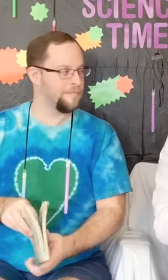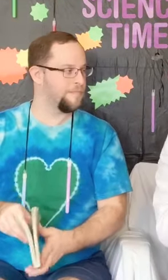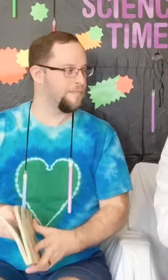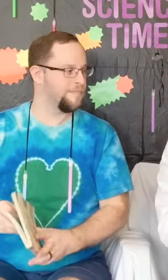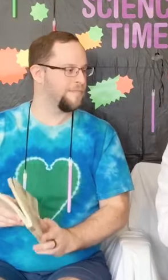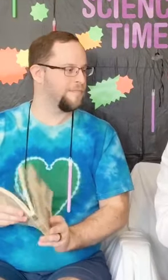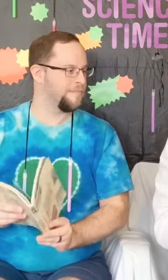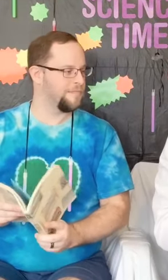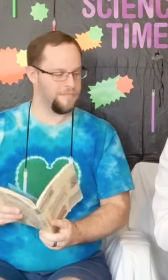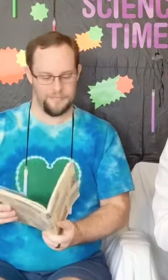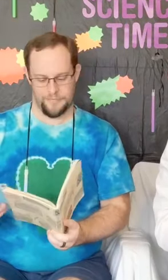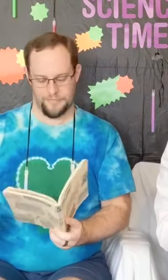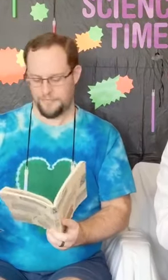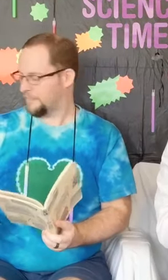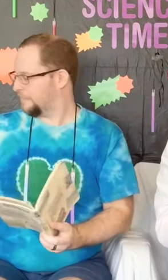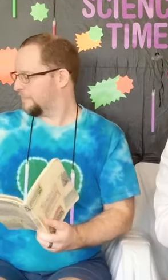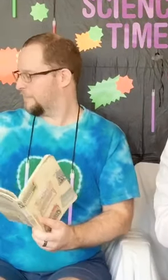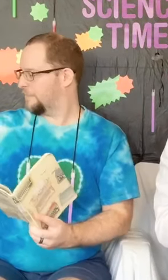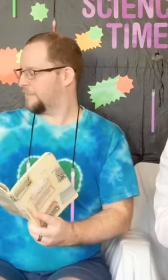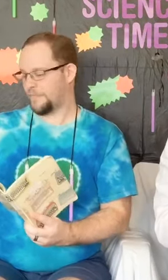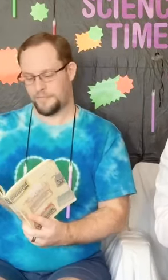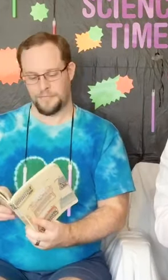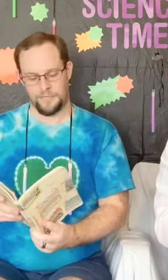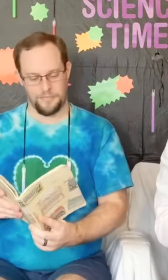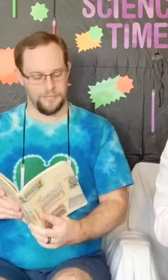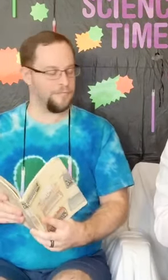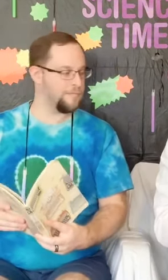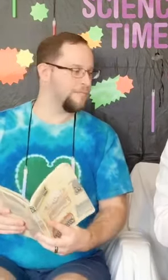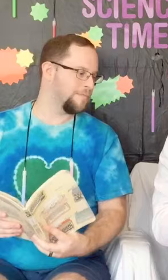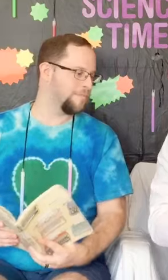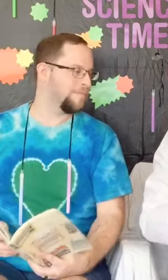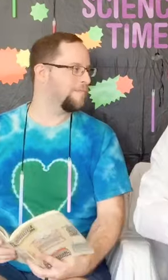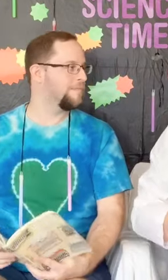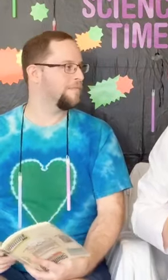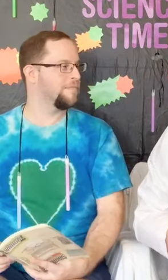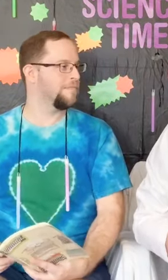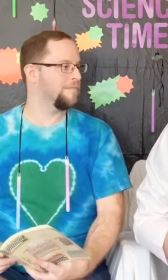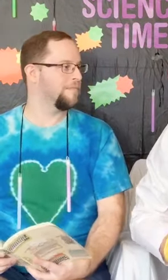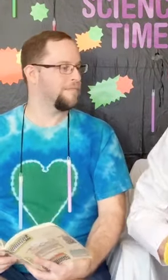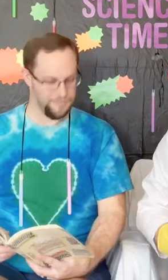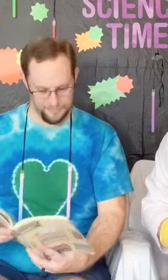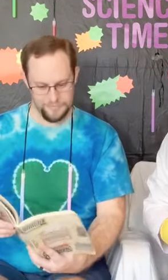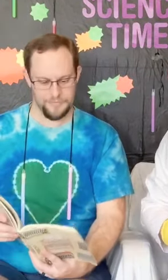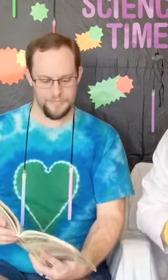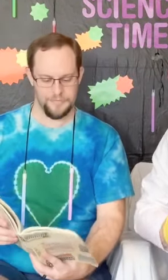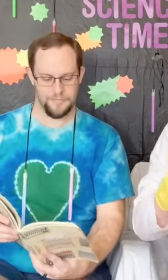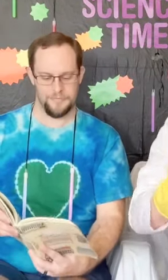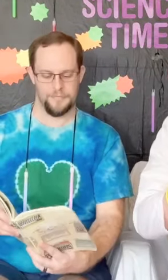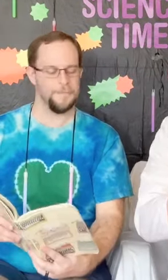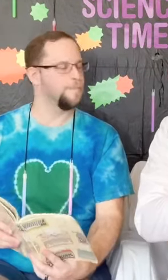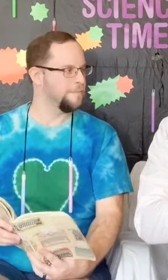you know, people that were telling her that she shouldn't be that thing. But she did it anyways. And she was able to be herself to the point